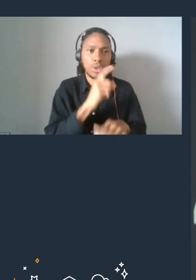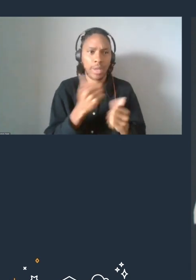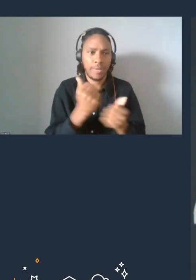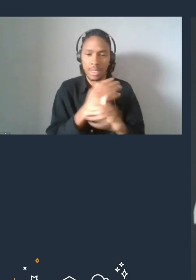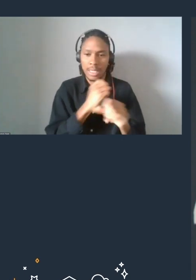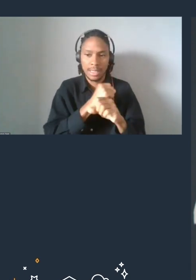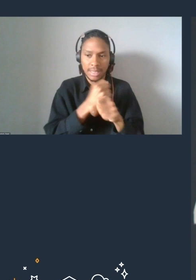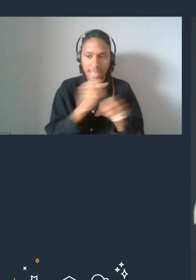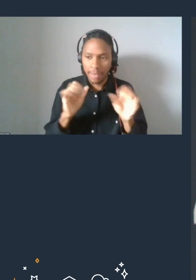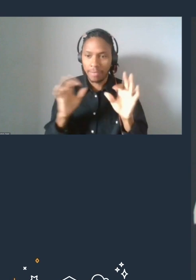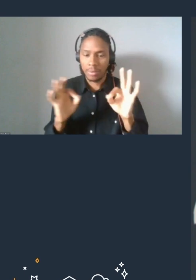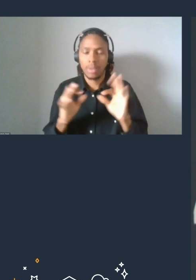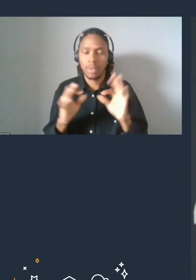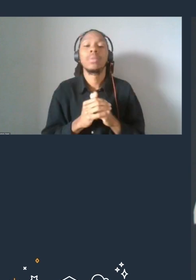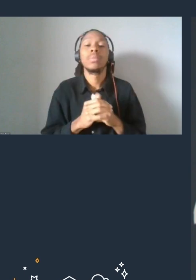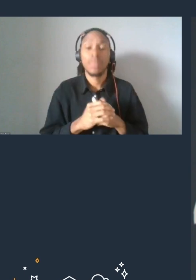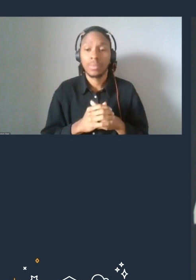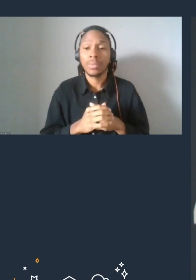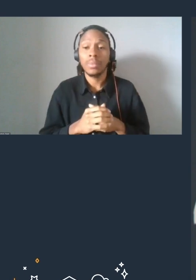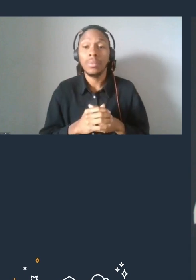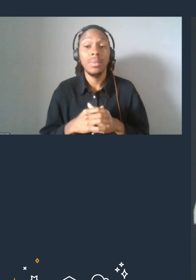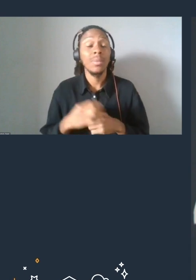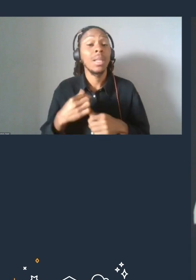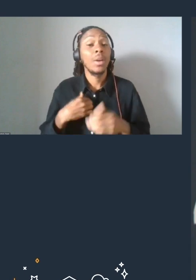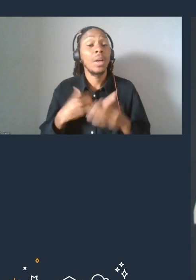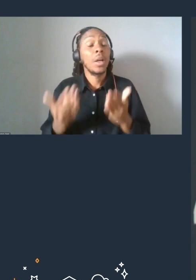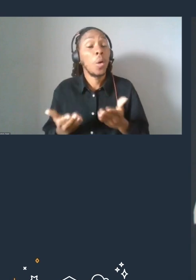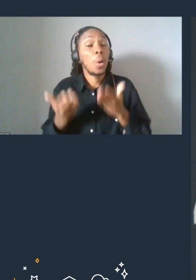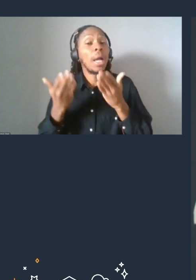We would recommend just checking your bucket policies